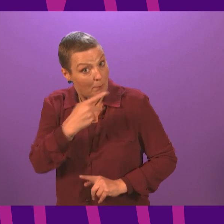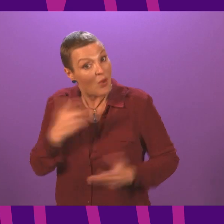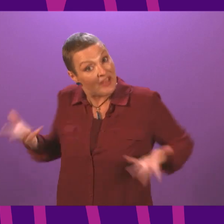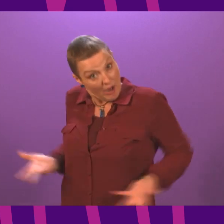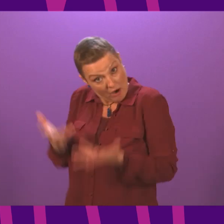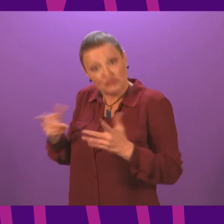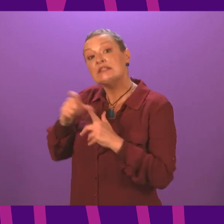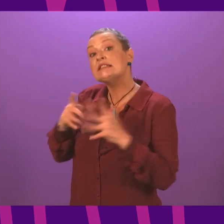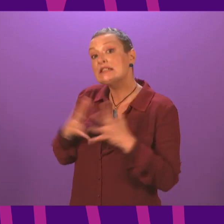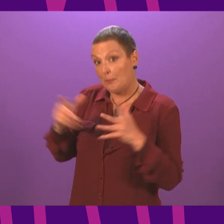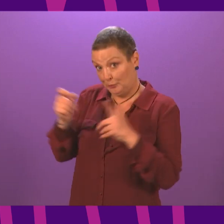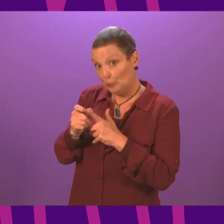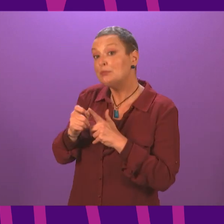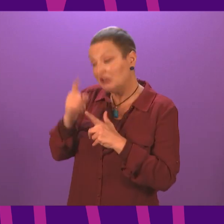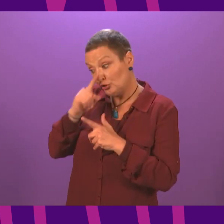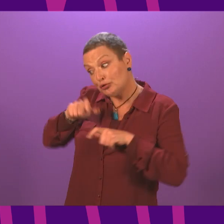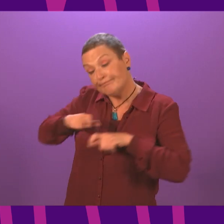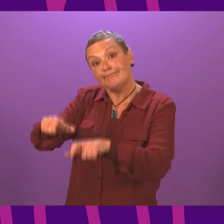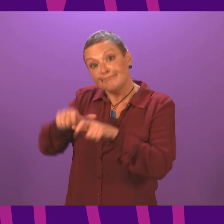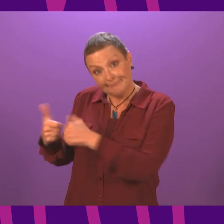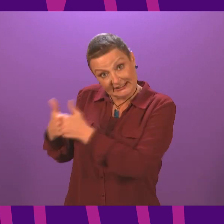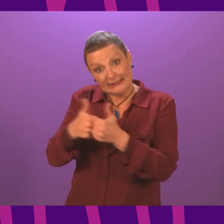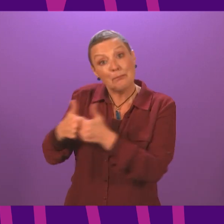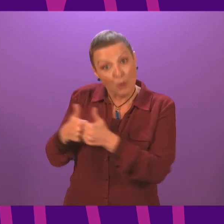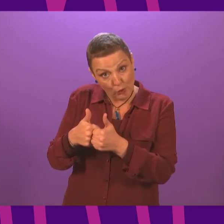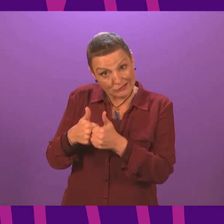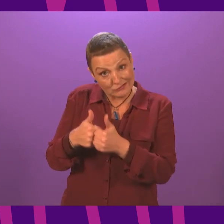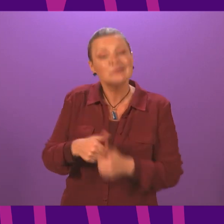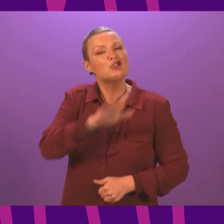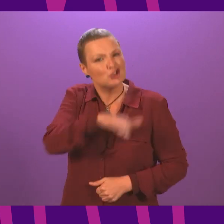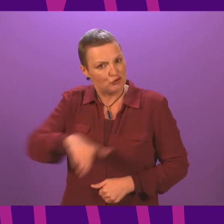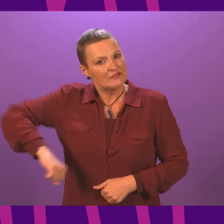to move forward on that in the best interests of the children of Scotland.